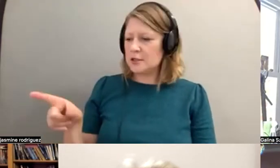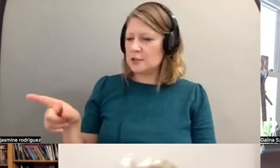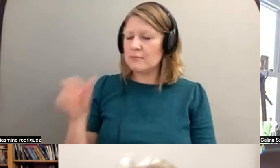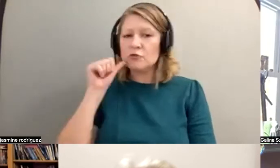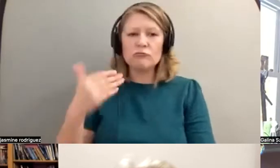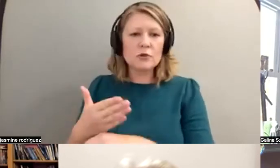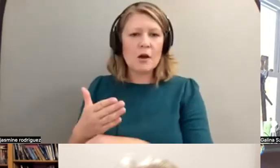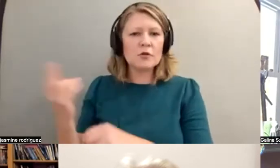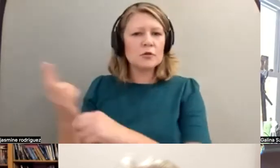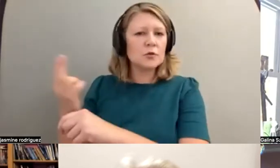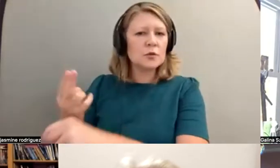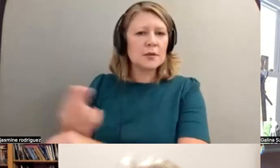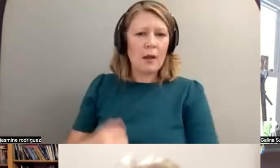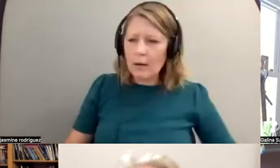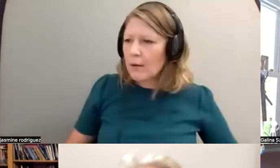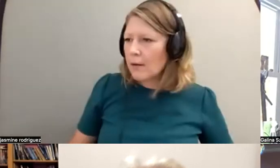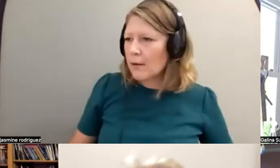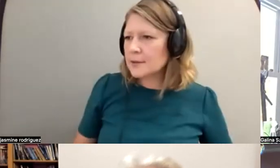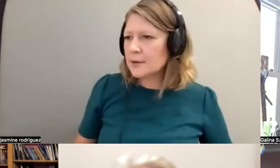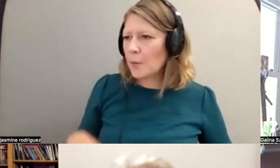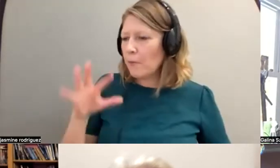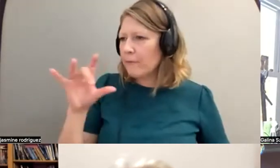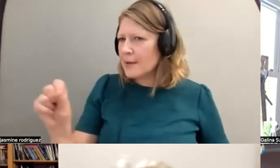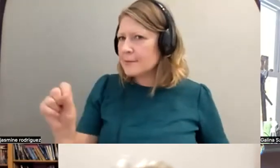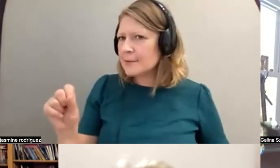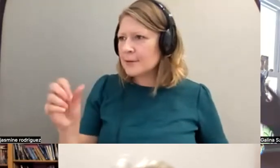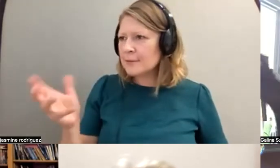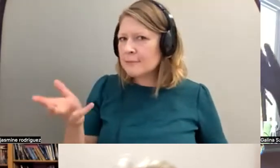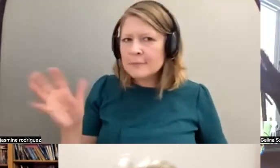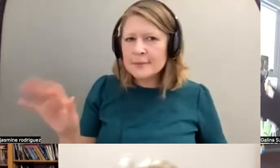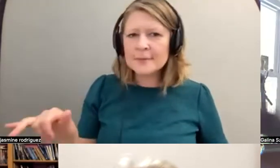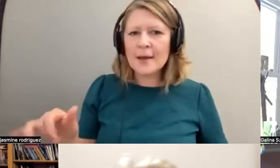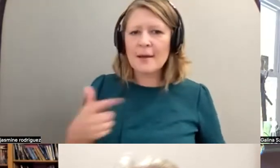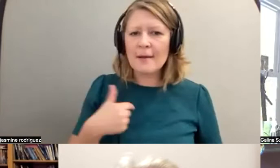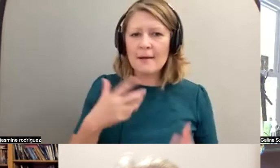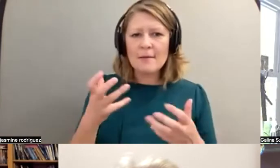And then I said I want to learn and I bought just simple clay,